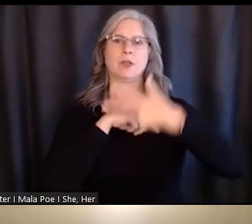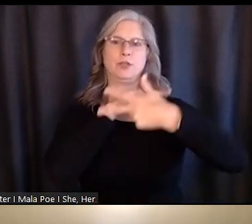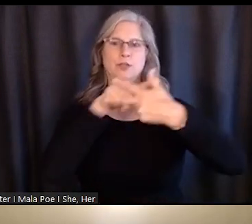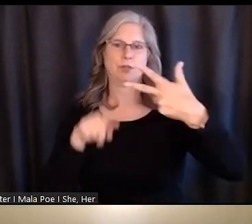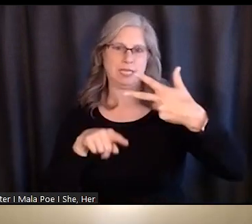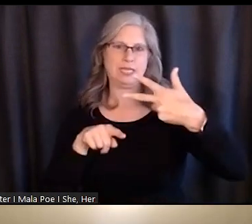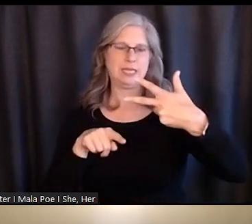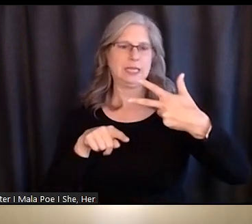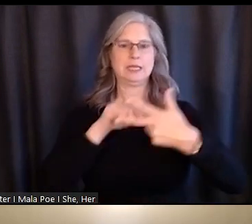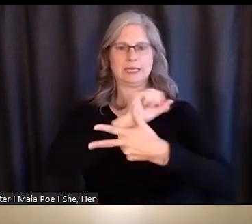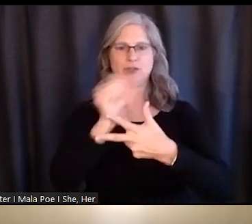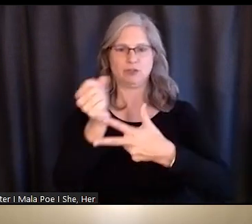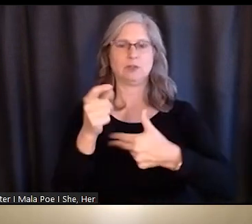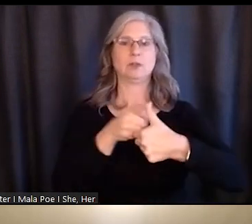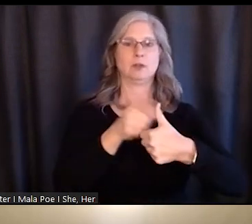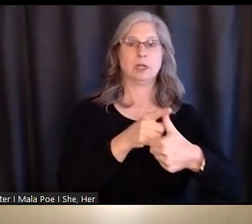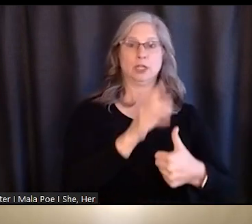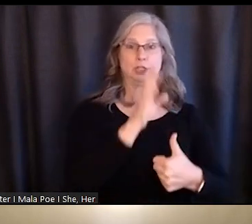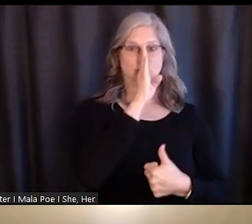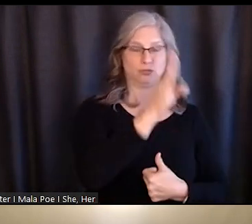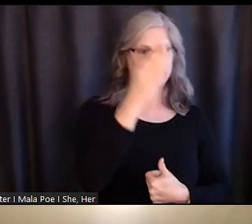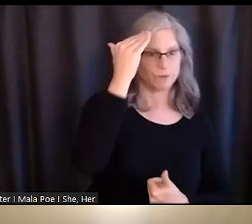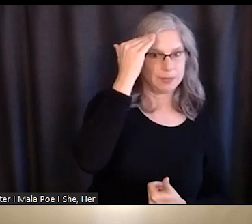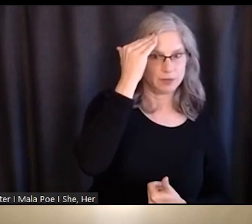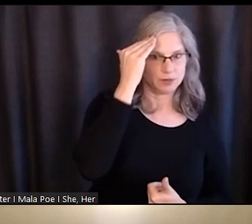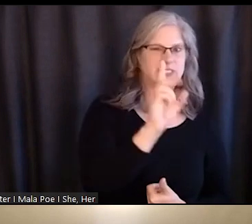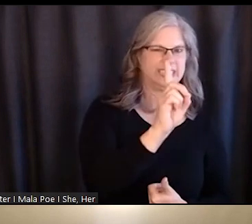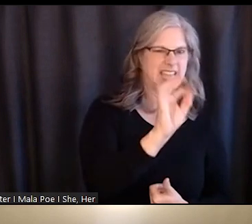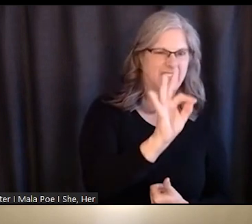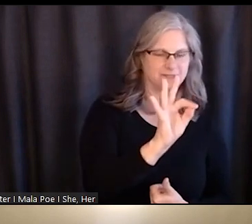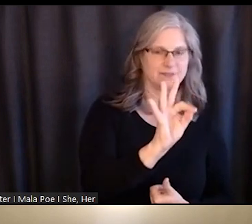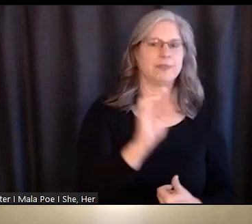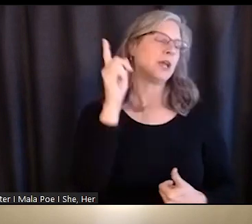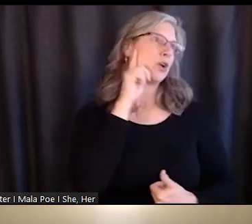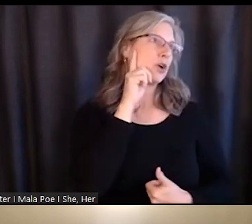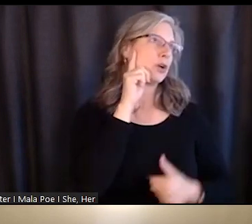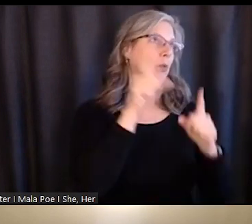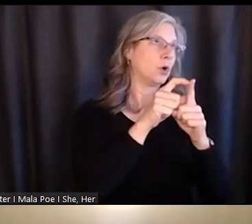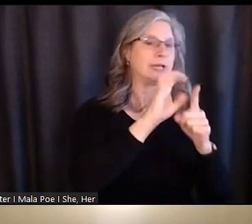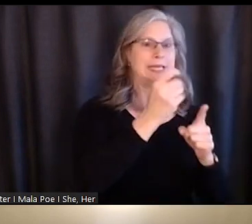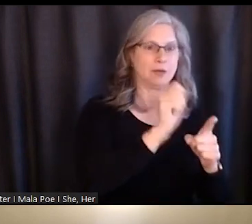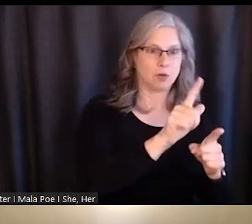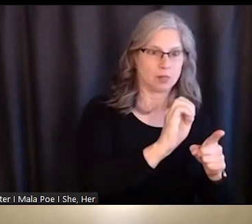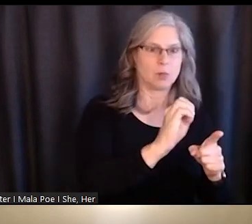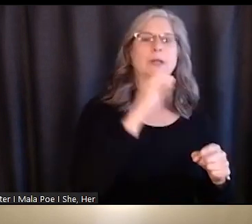The first was a direct, familiar condition where they heard the target 'eagle' when 'eagle' was in the preceding sentence.